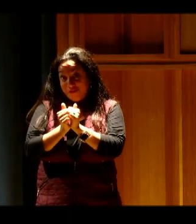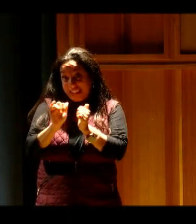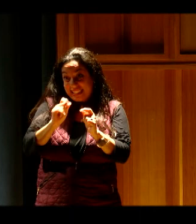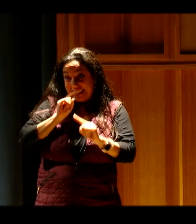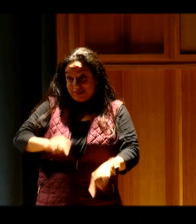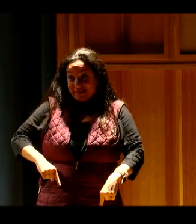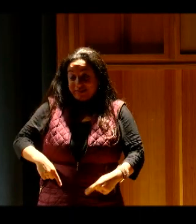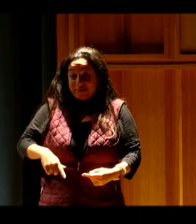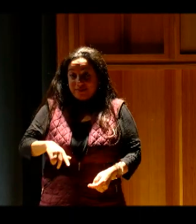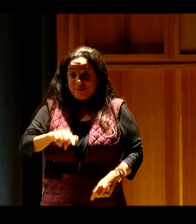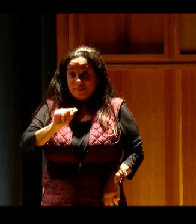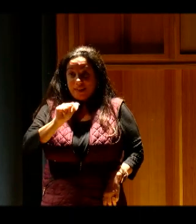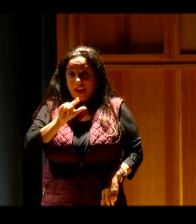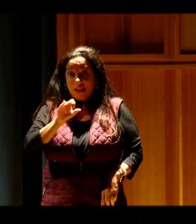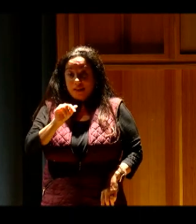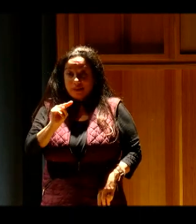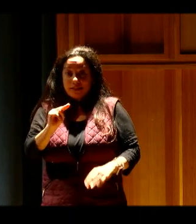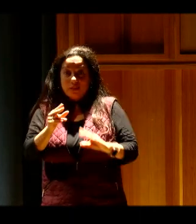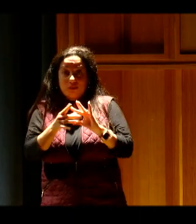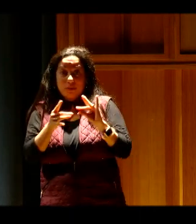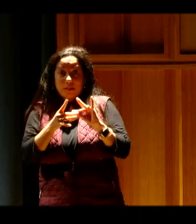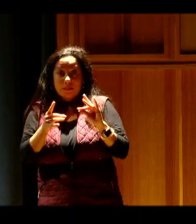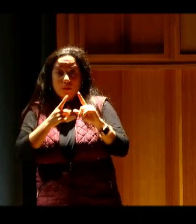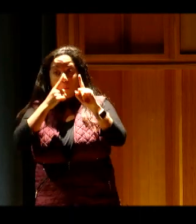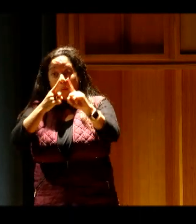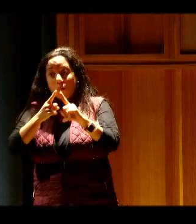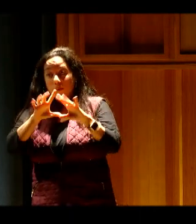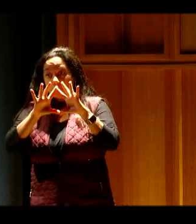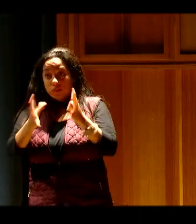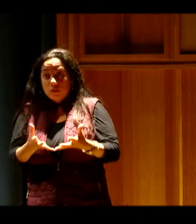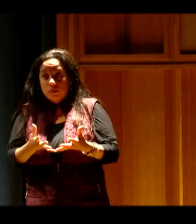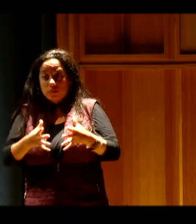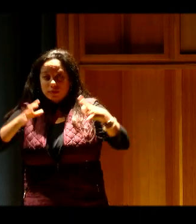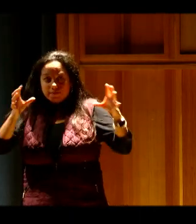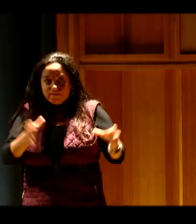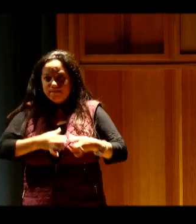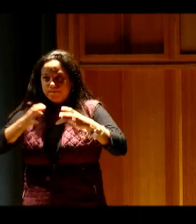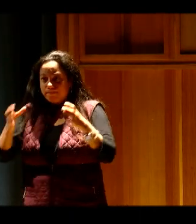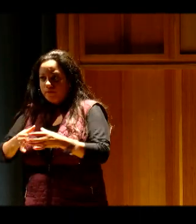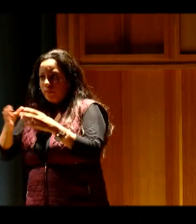Alison described initiatives around the world to mobilize cultural voices for climate action,